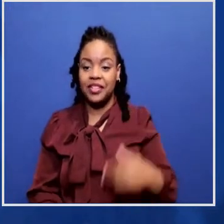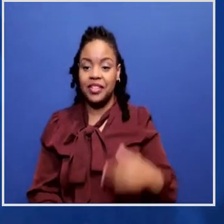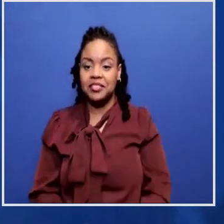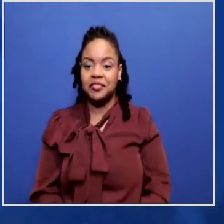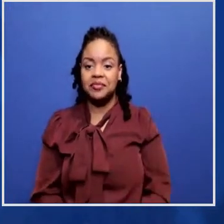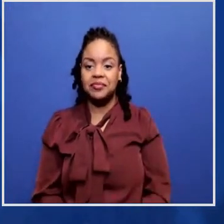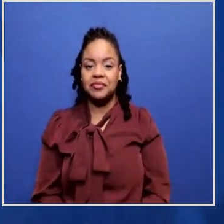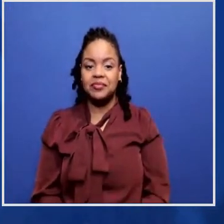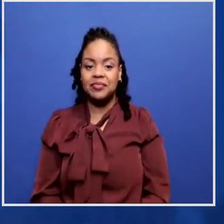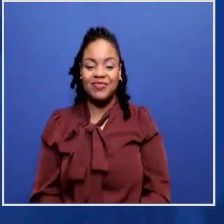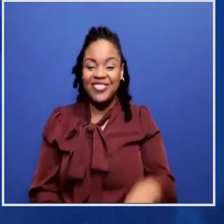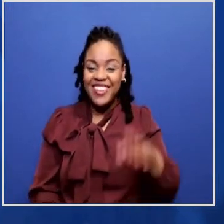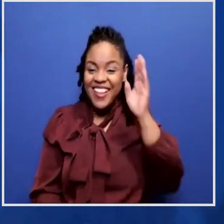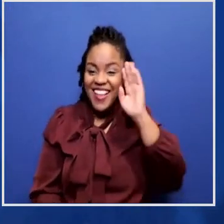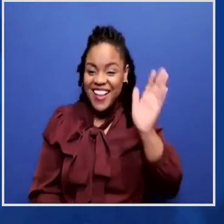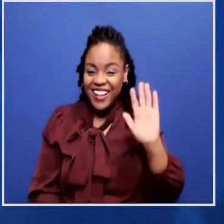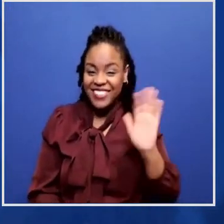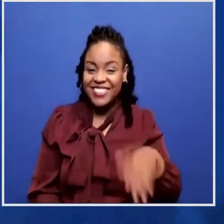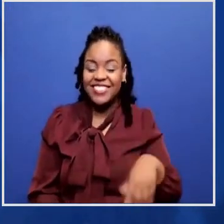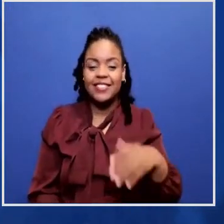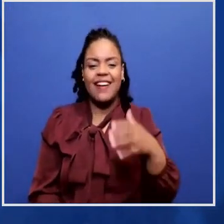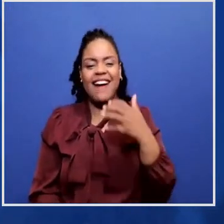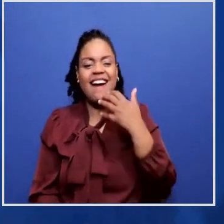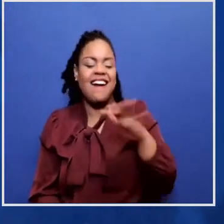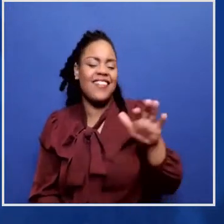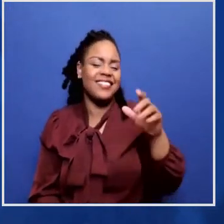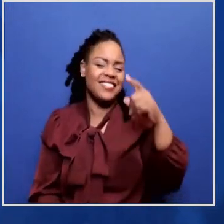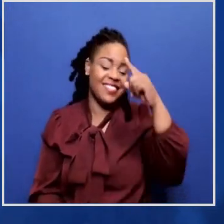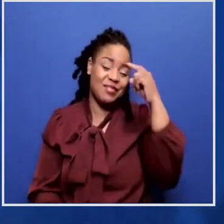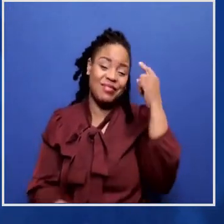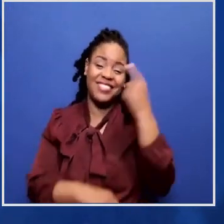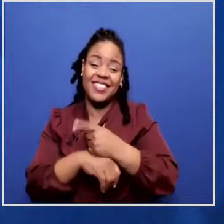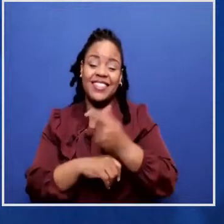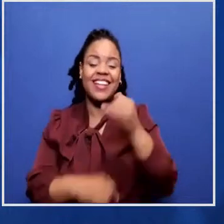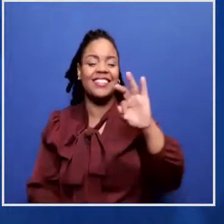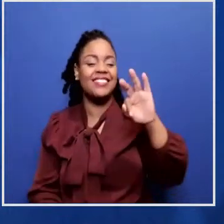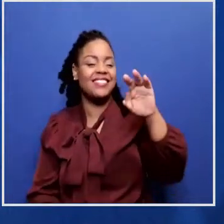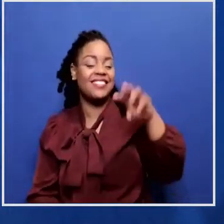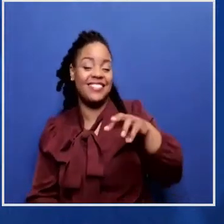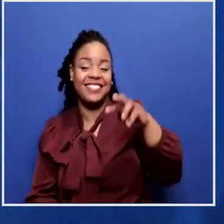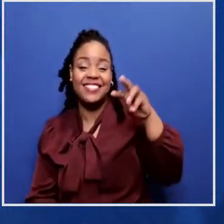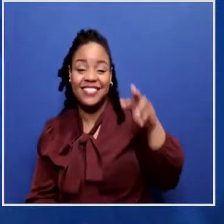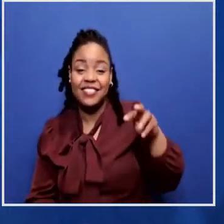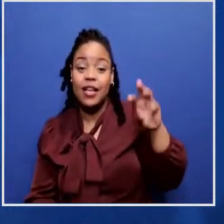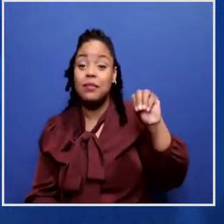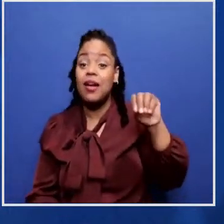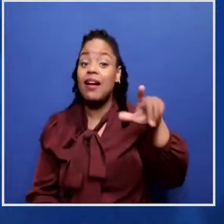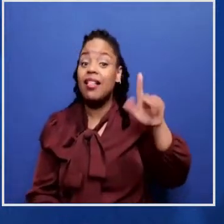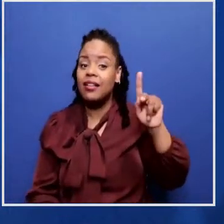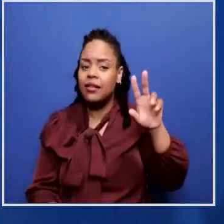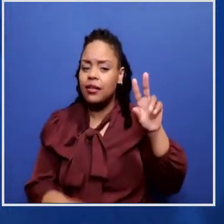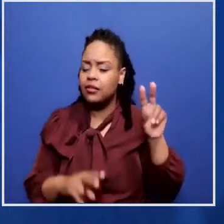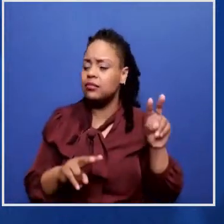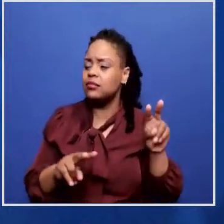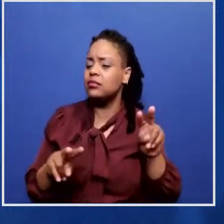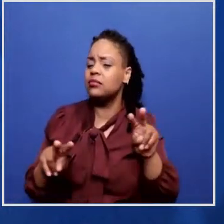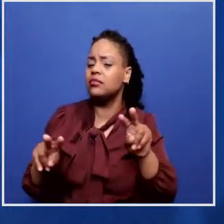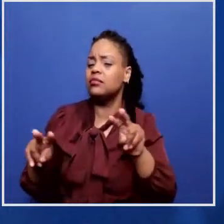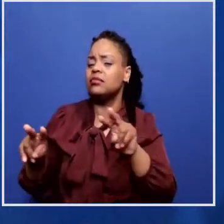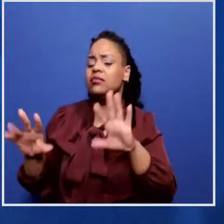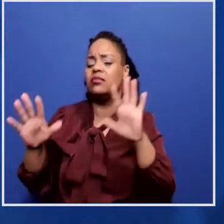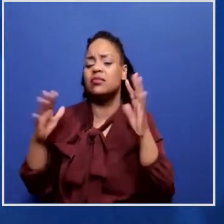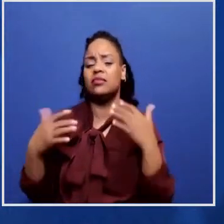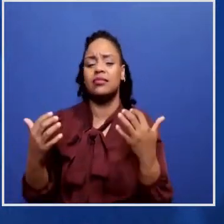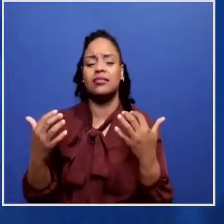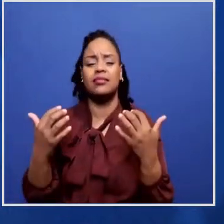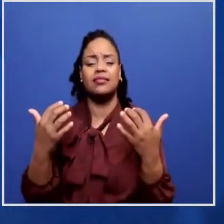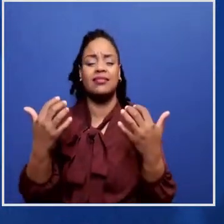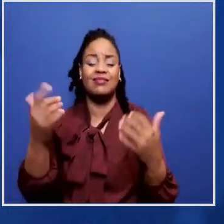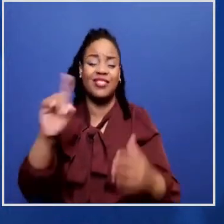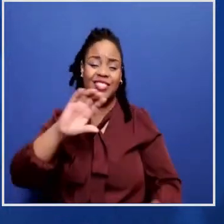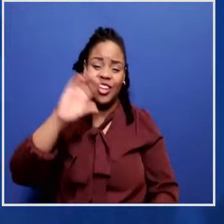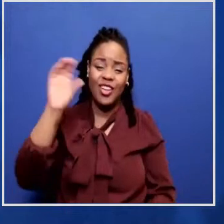GIVE BACK, THIS IS SENATOR